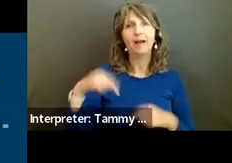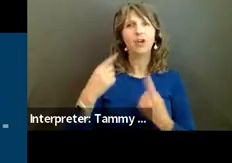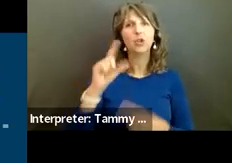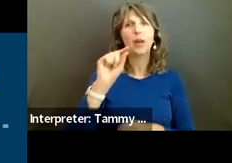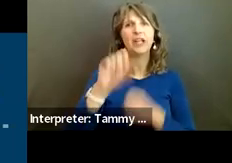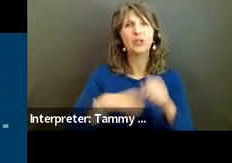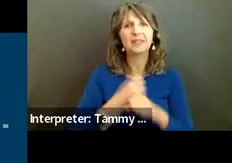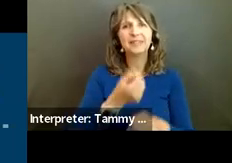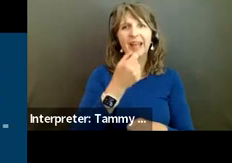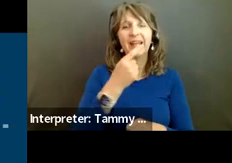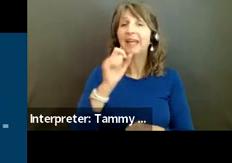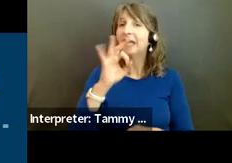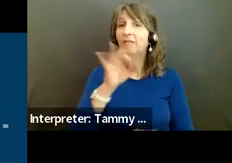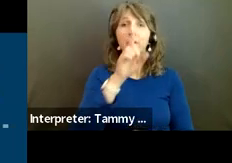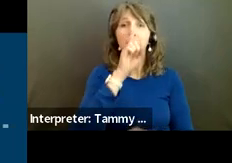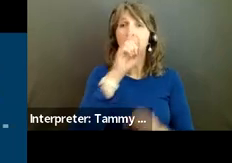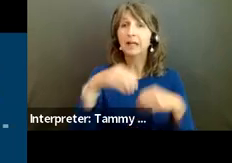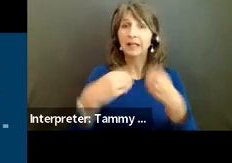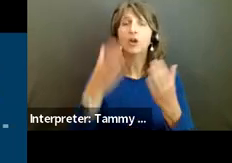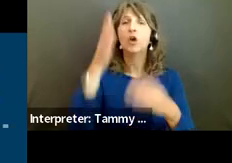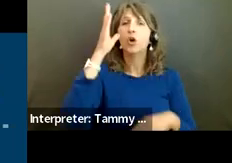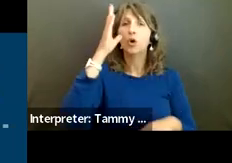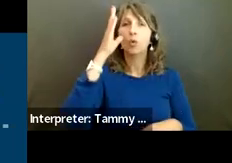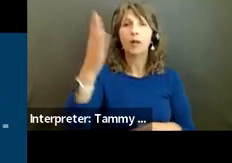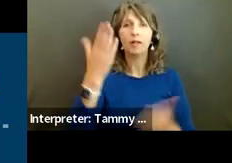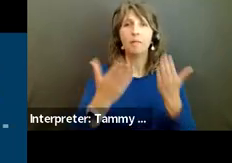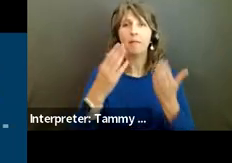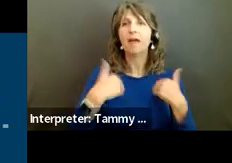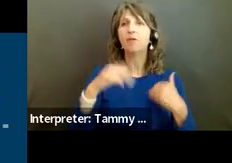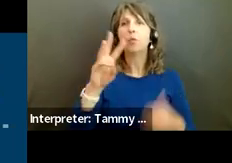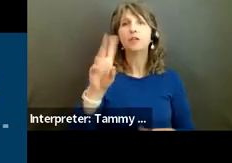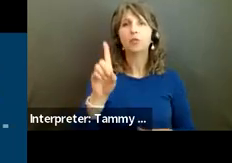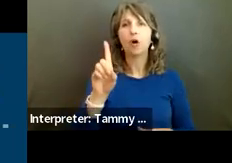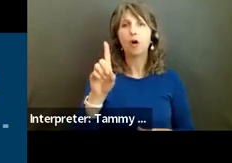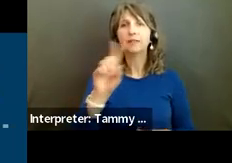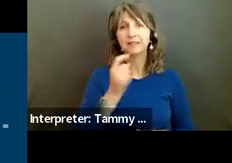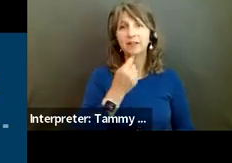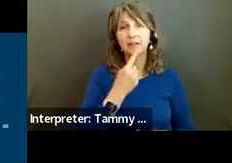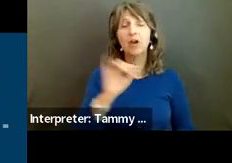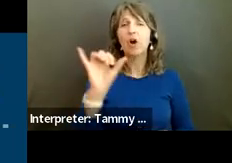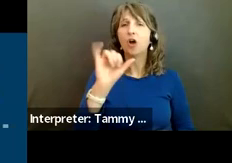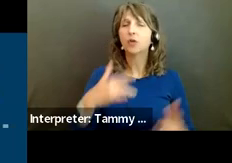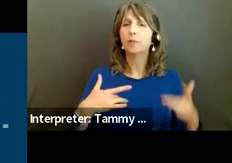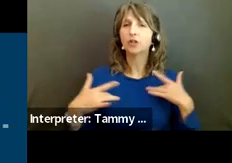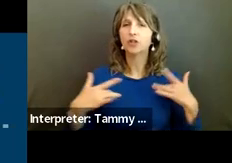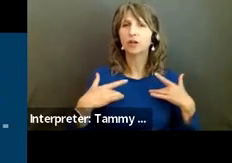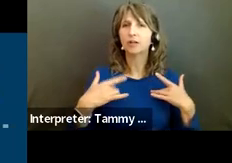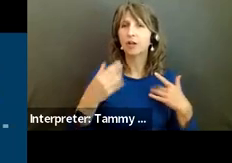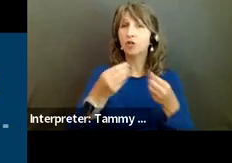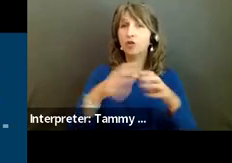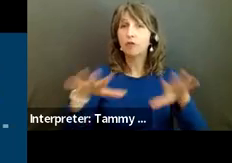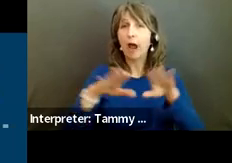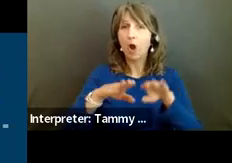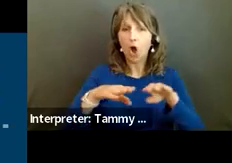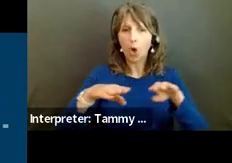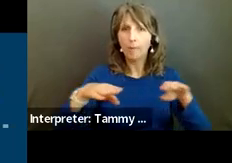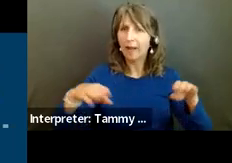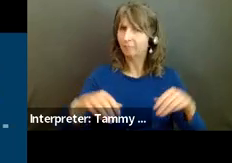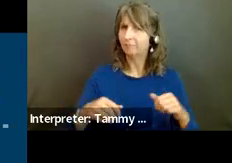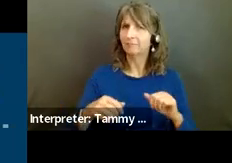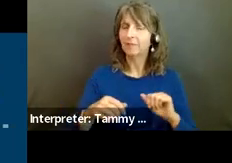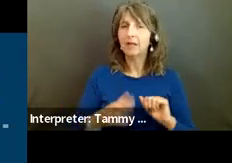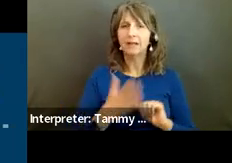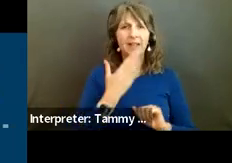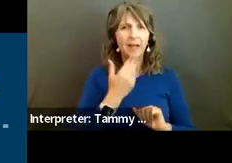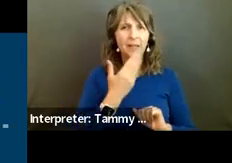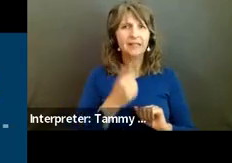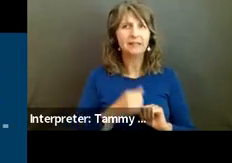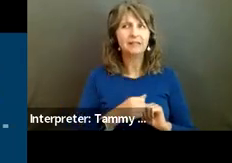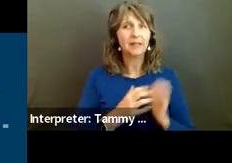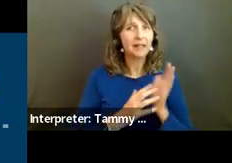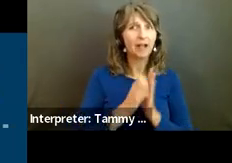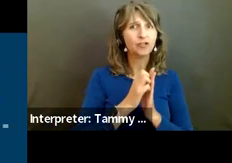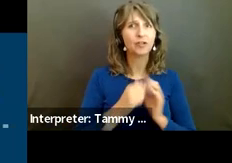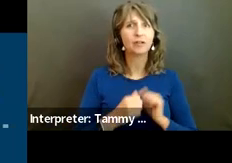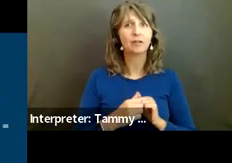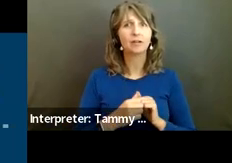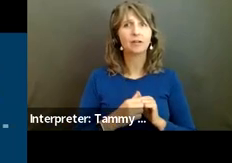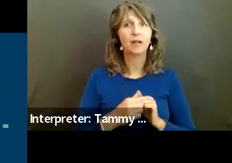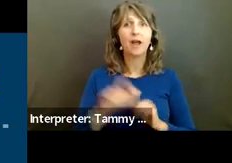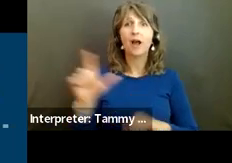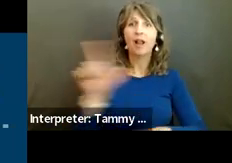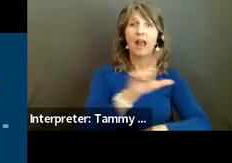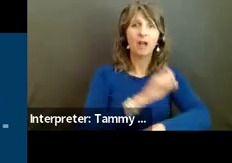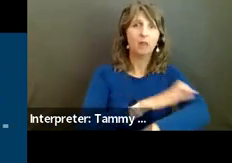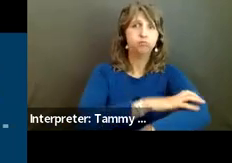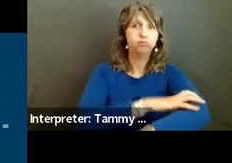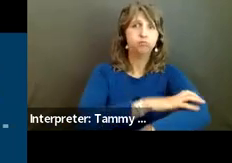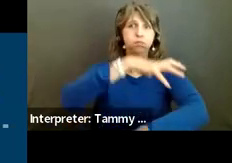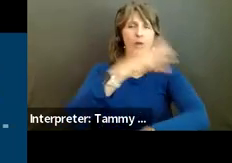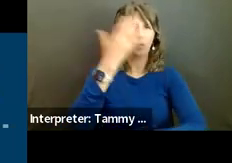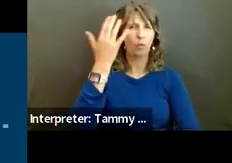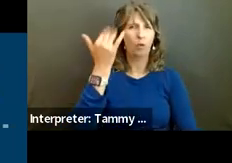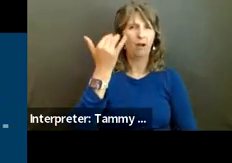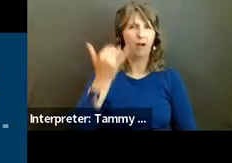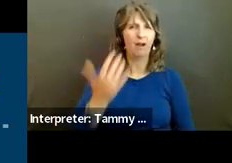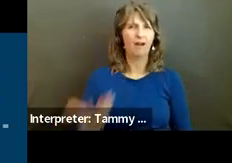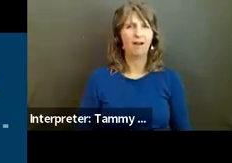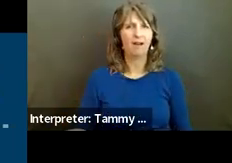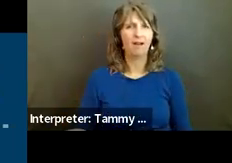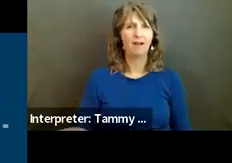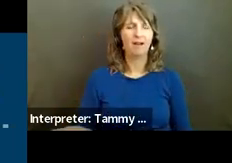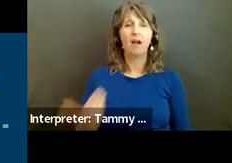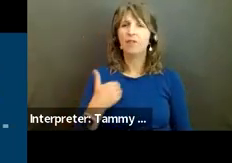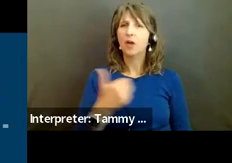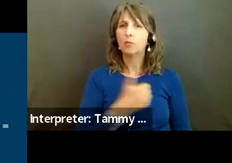But I'm also kind of concerned about the ground opening up and I'm definitely concerned about her diabetes, her questionable history of cancer, why her left arm is 6 times bigger than the right arm and why what's going on with those breast implants.